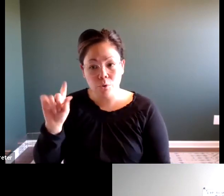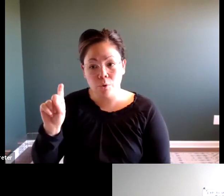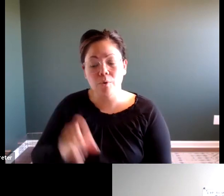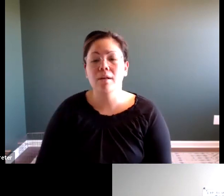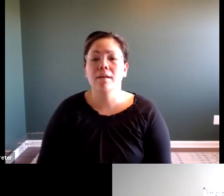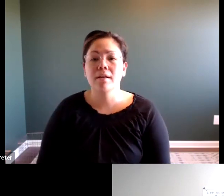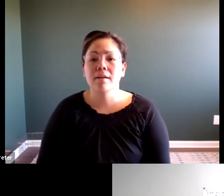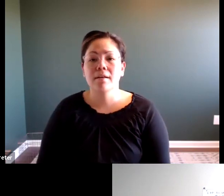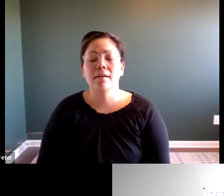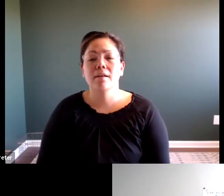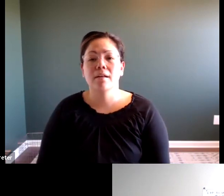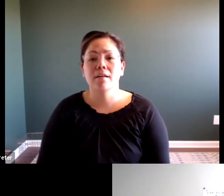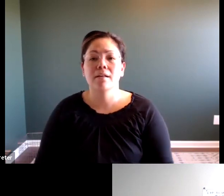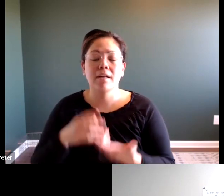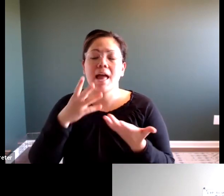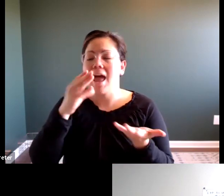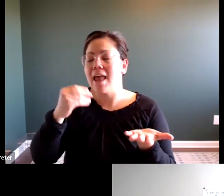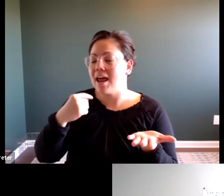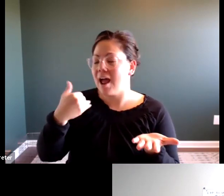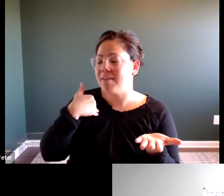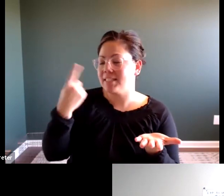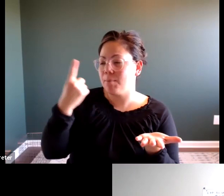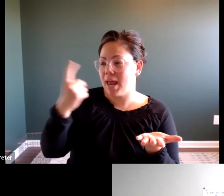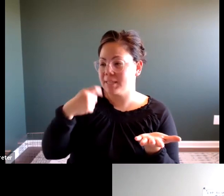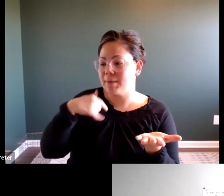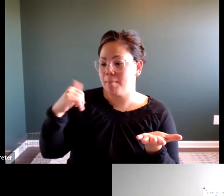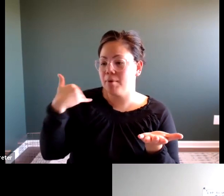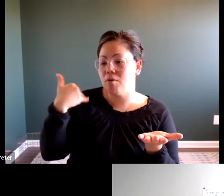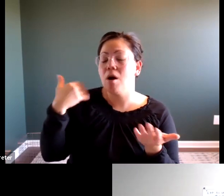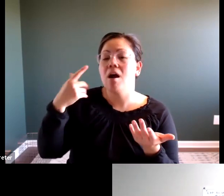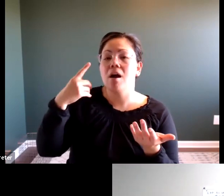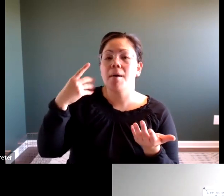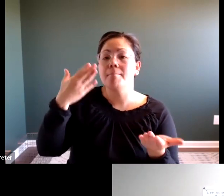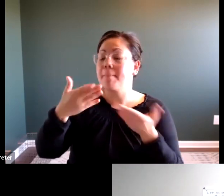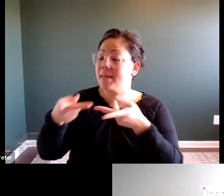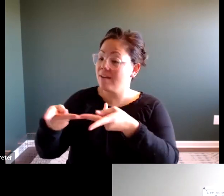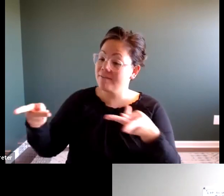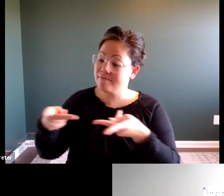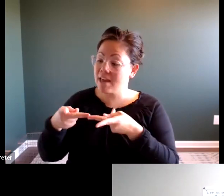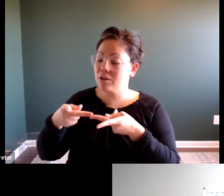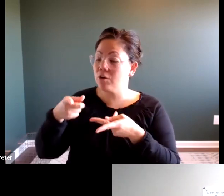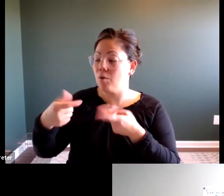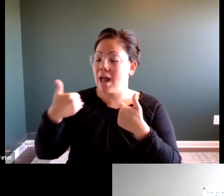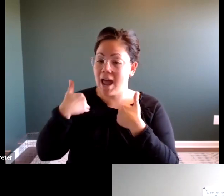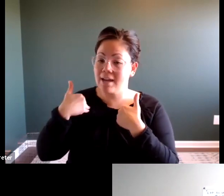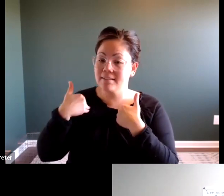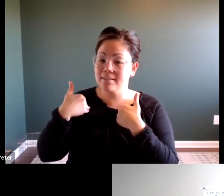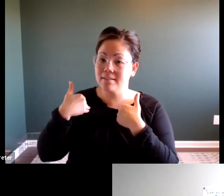So in other words, and I've had this question before too or perhaps a venue that has multiple,